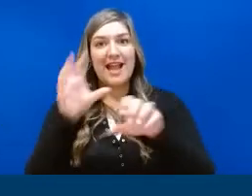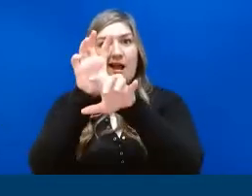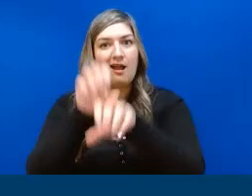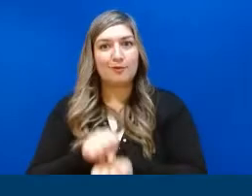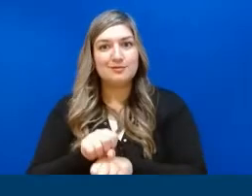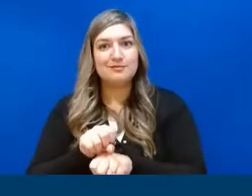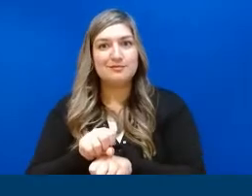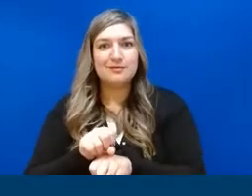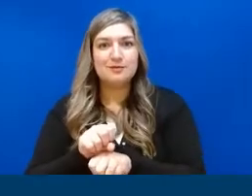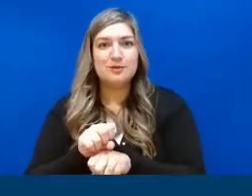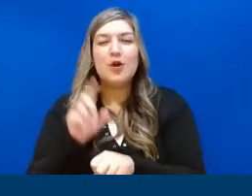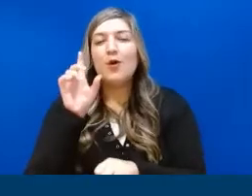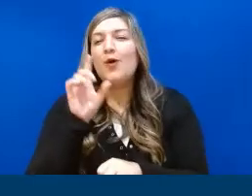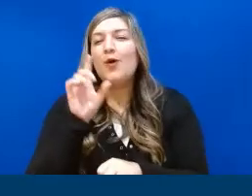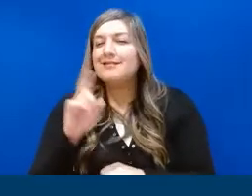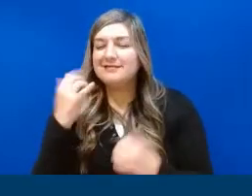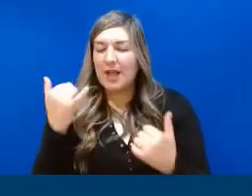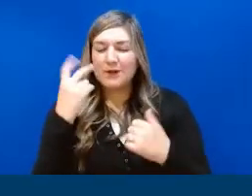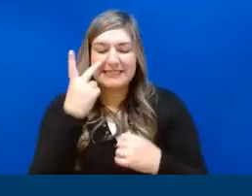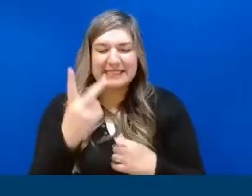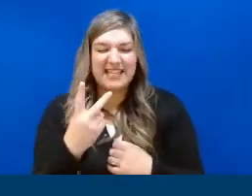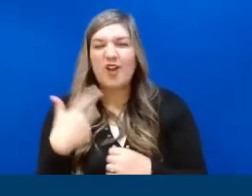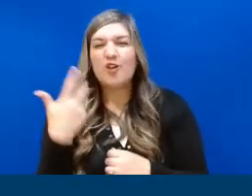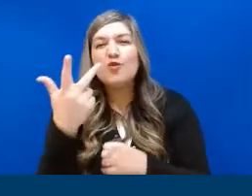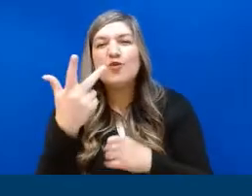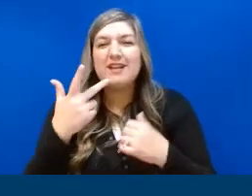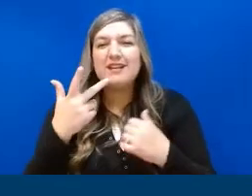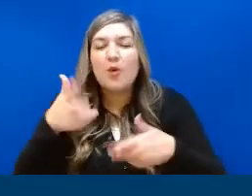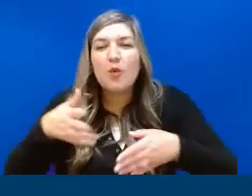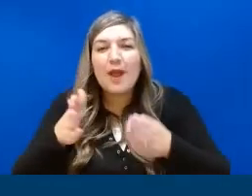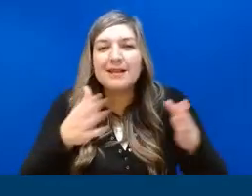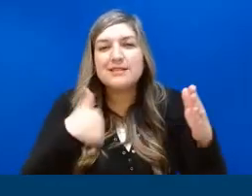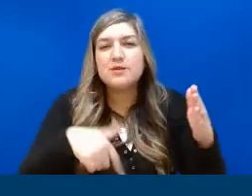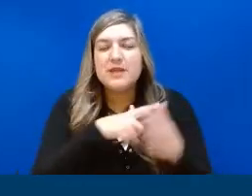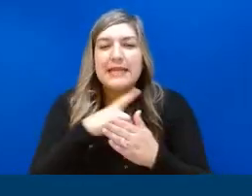healthier coping mechanisms. We'll look at identifying and affirming core values,